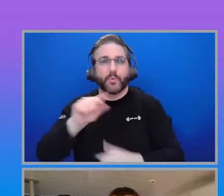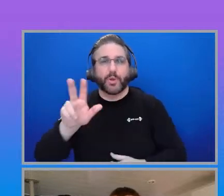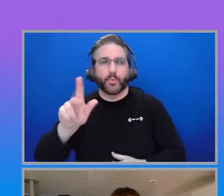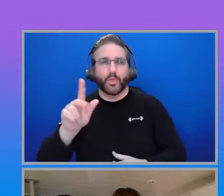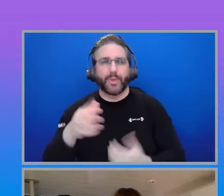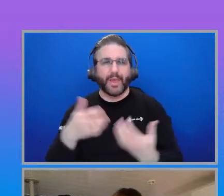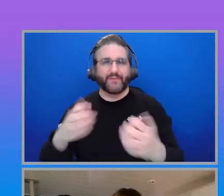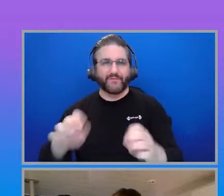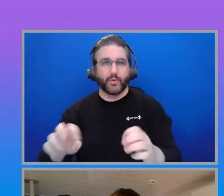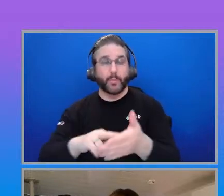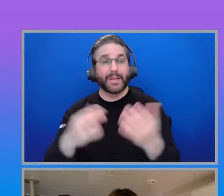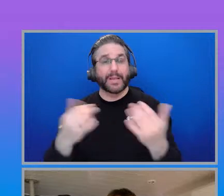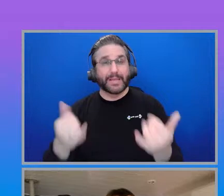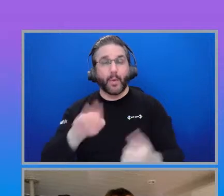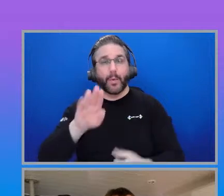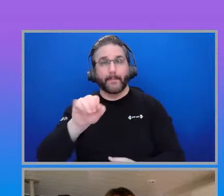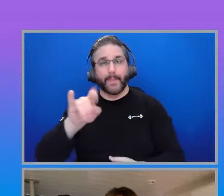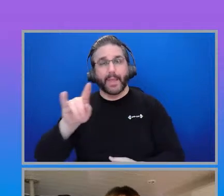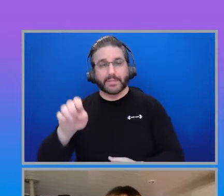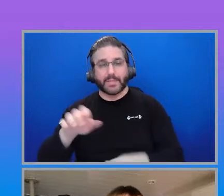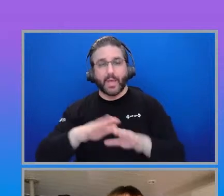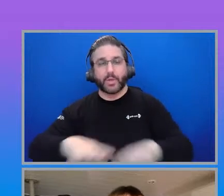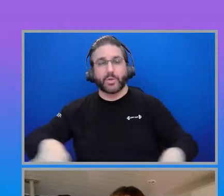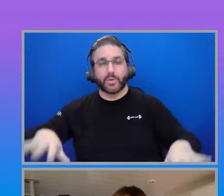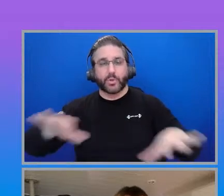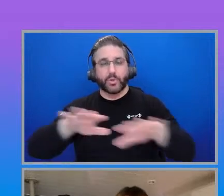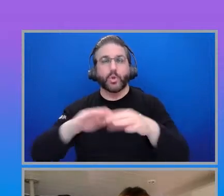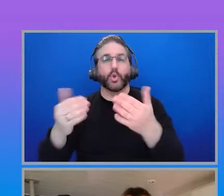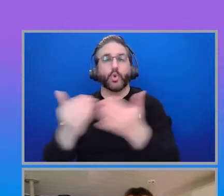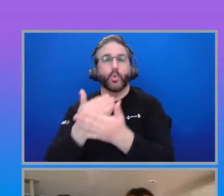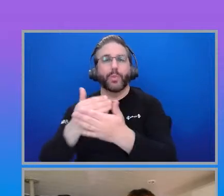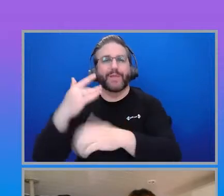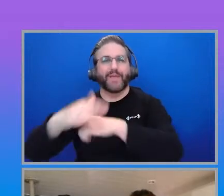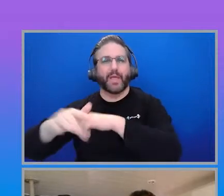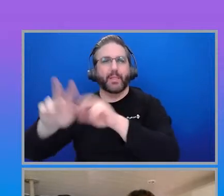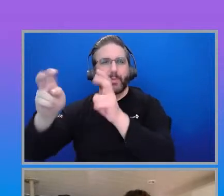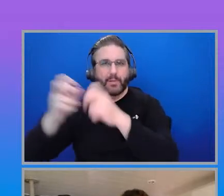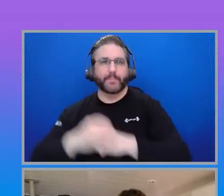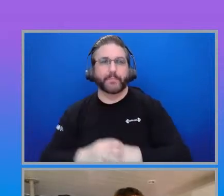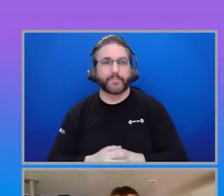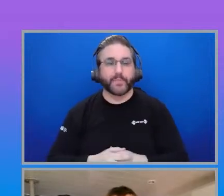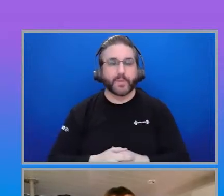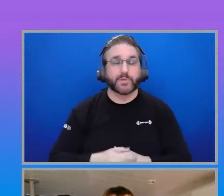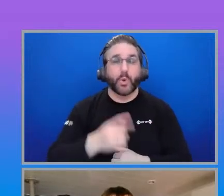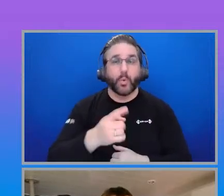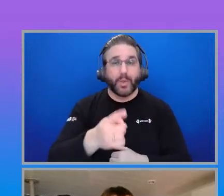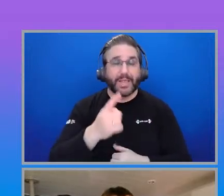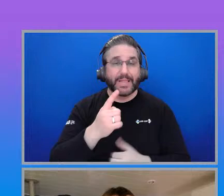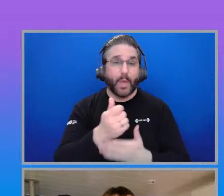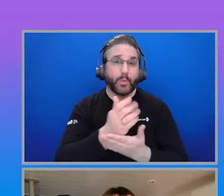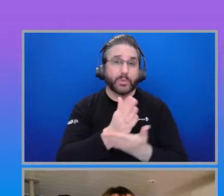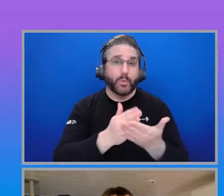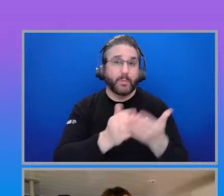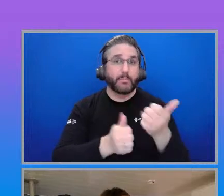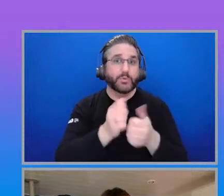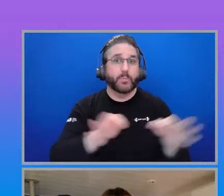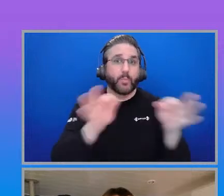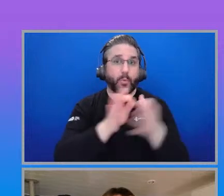making it now baseline newly available. So Sub Grid is one of these puzzle pieces with grid